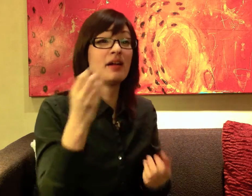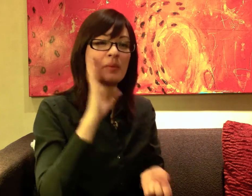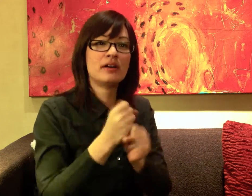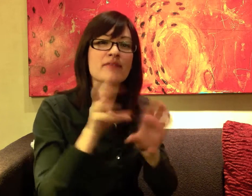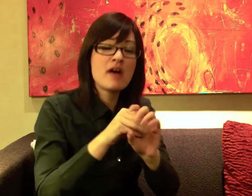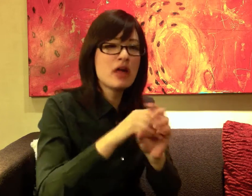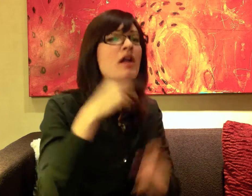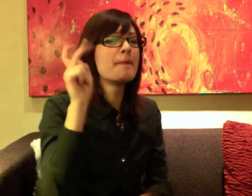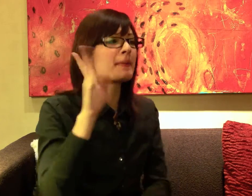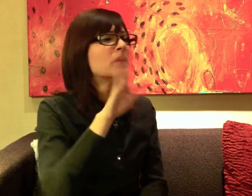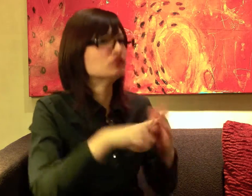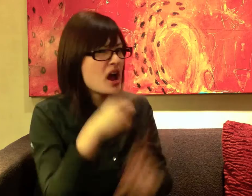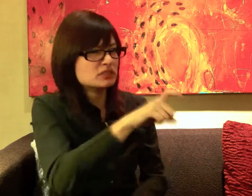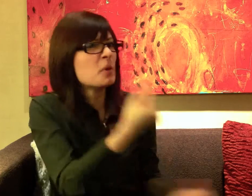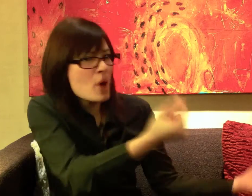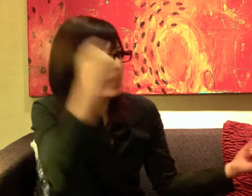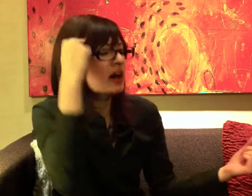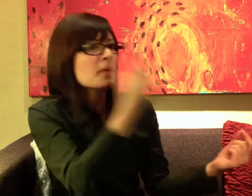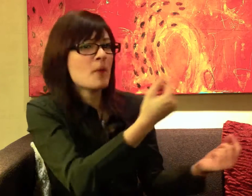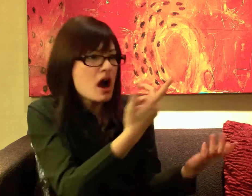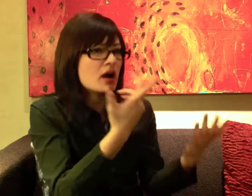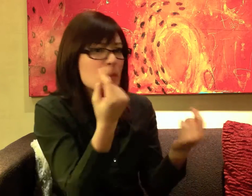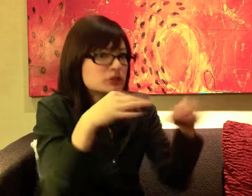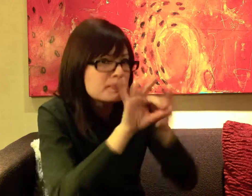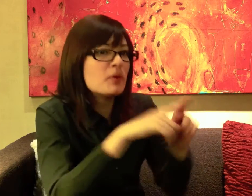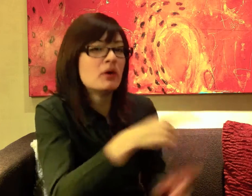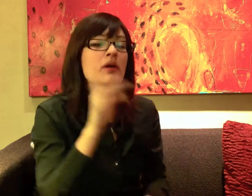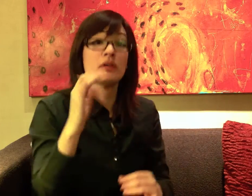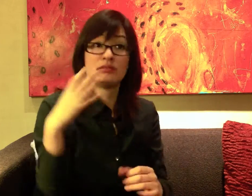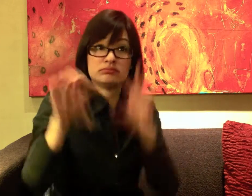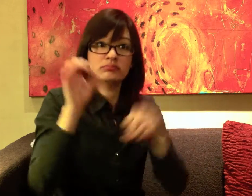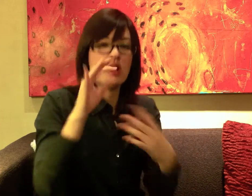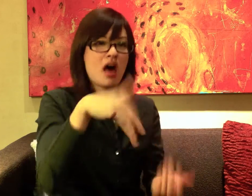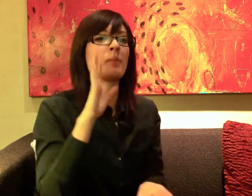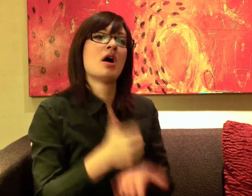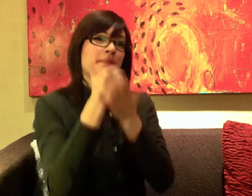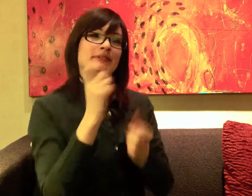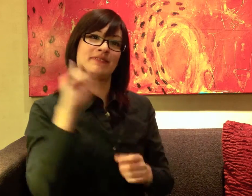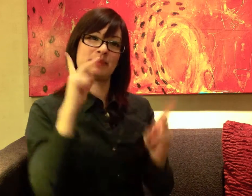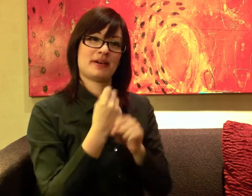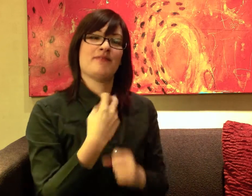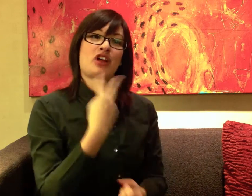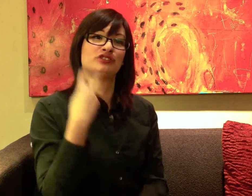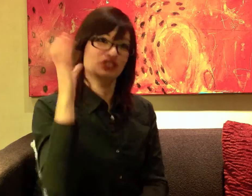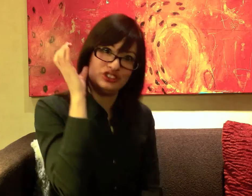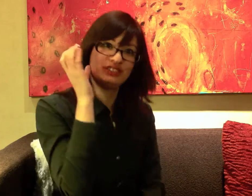You will get asked by people of your thoughts, opinions, and more. That will help get the Deaf community’s voice heard.